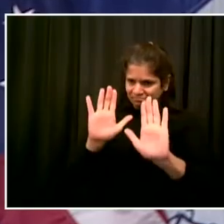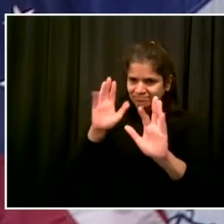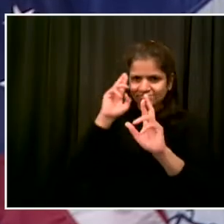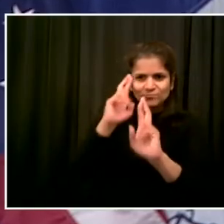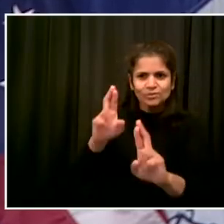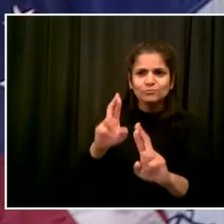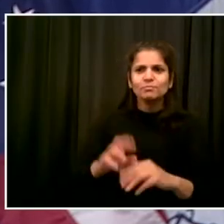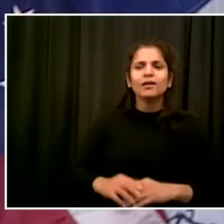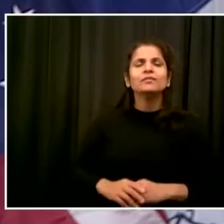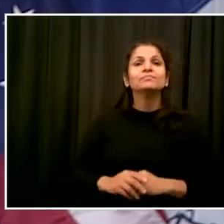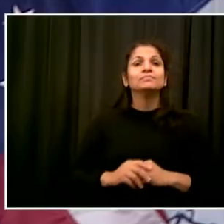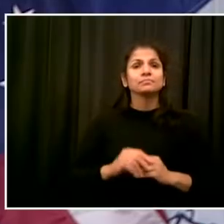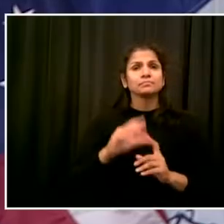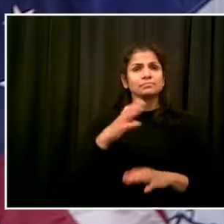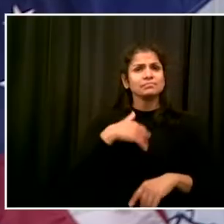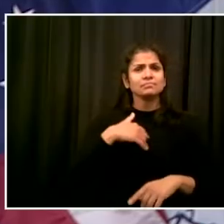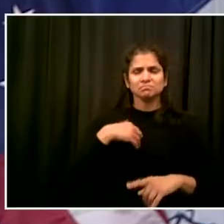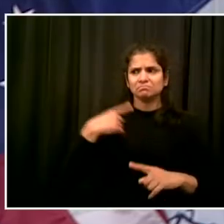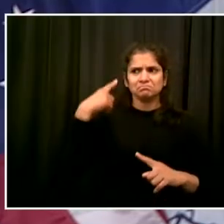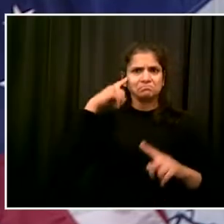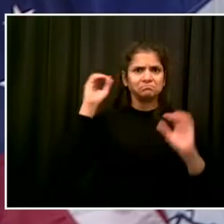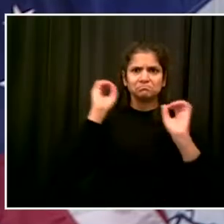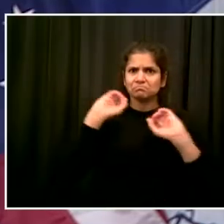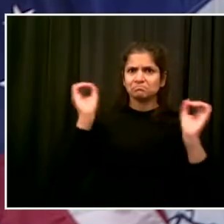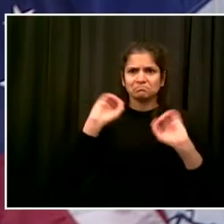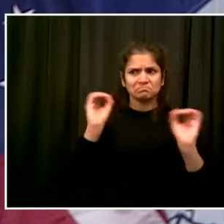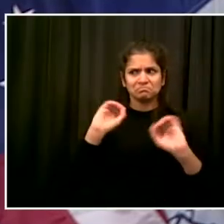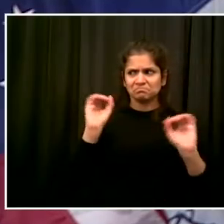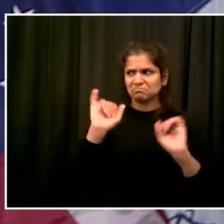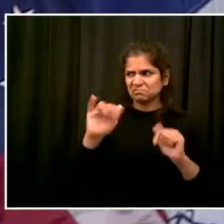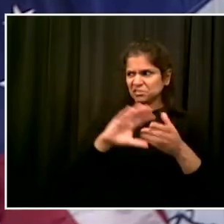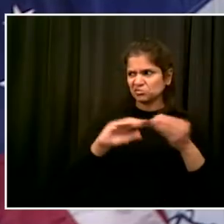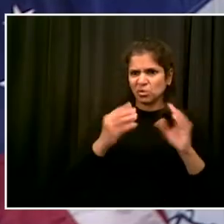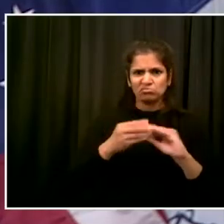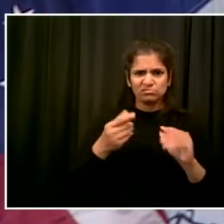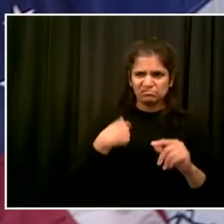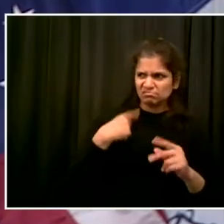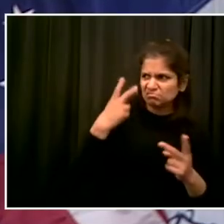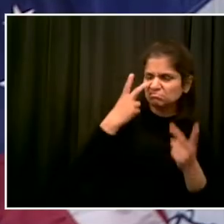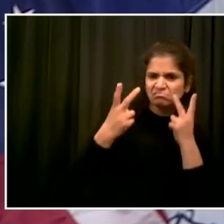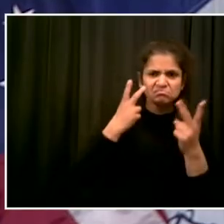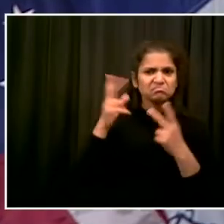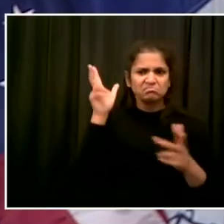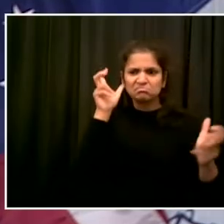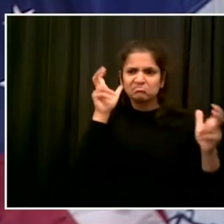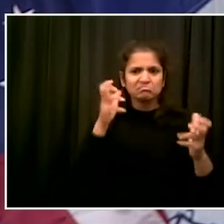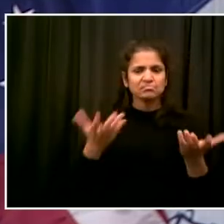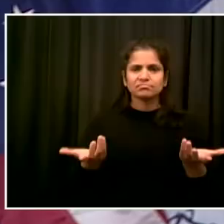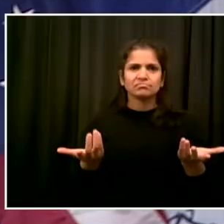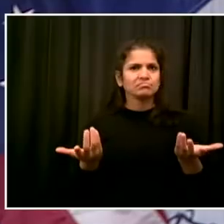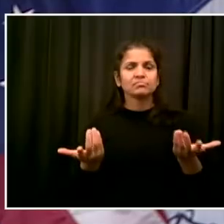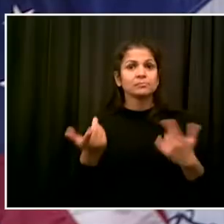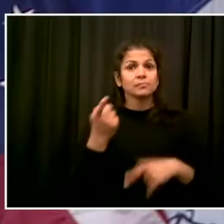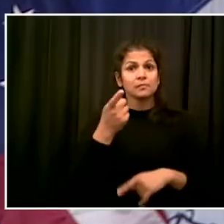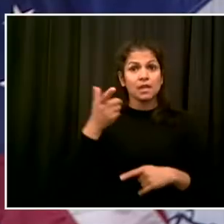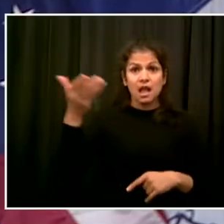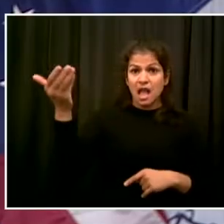SOMEONE TALKS TO ONE PERSON OR A COUPLE PEOPLE D ANASMESUS ATHT IS THE TRUTH